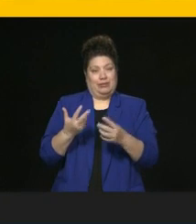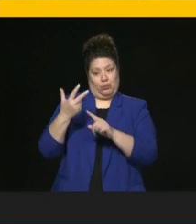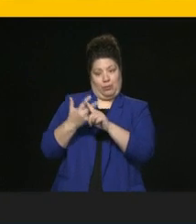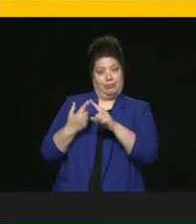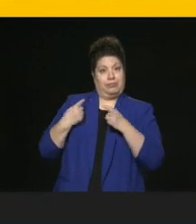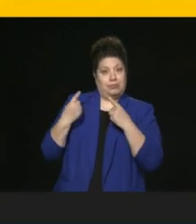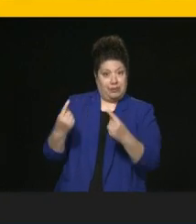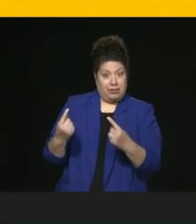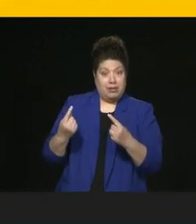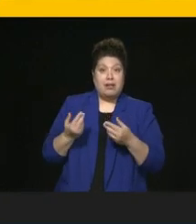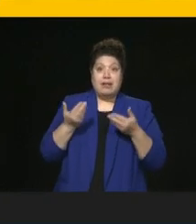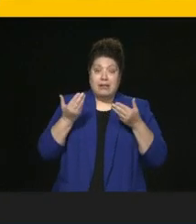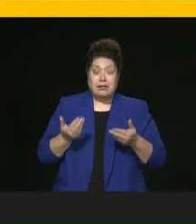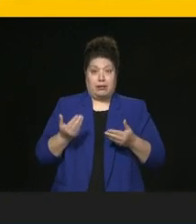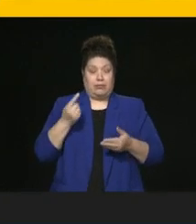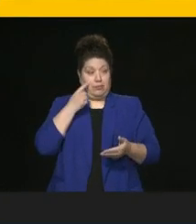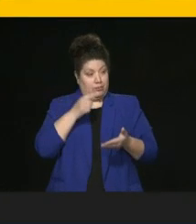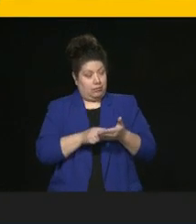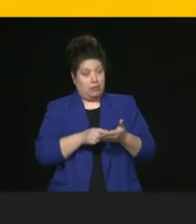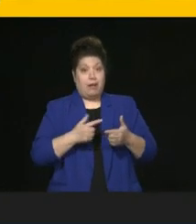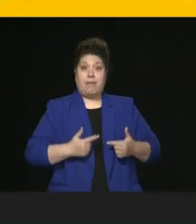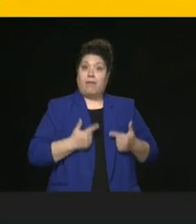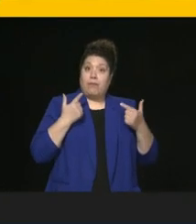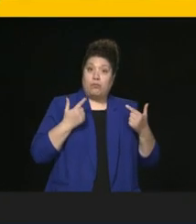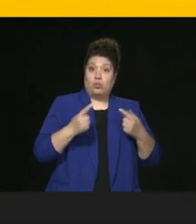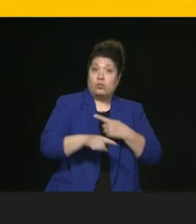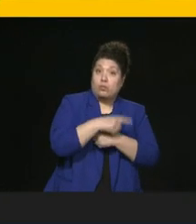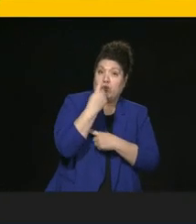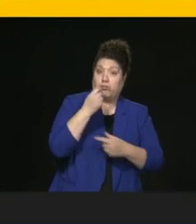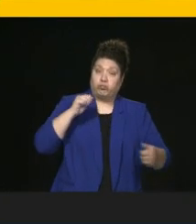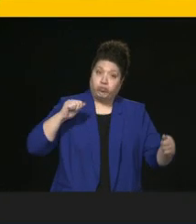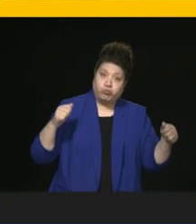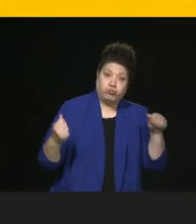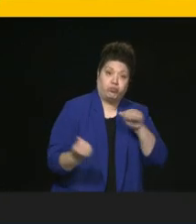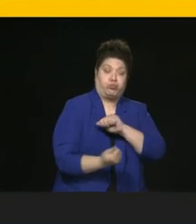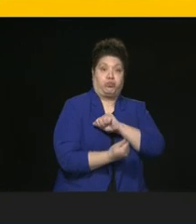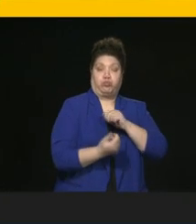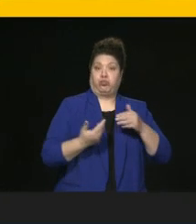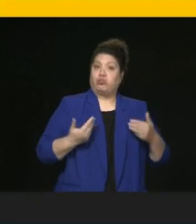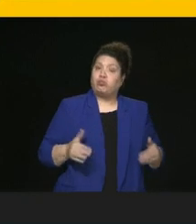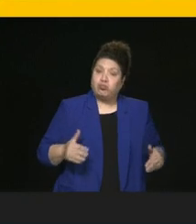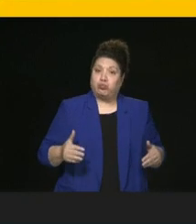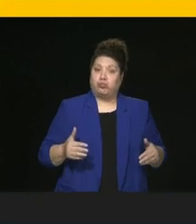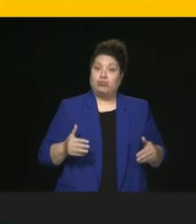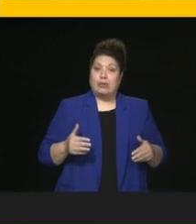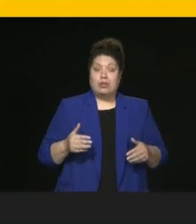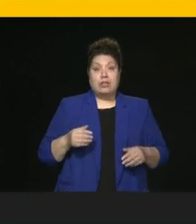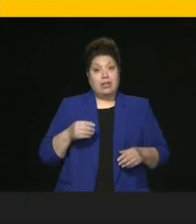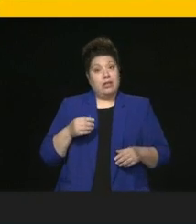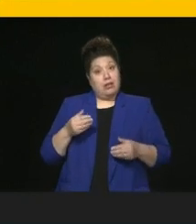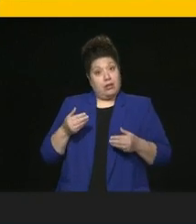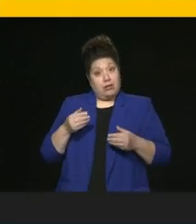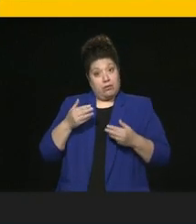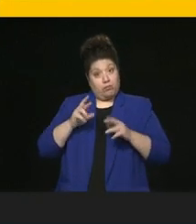PANDEMIC. IT IS HARD TO TAKE IN HOW OUR LIFE HAS CHANGED IN SUCH FUNDAMENTAL WAYS OVER THIS SHORT